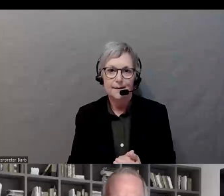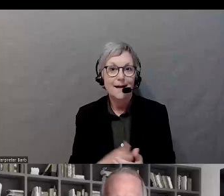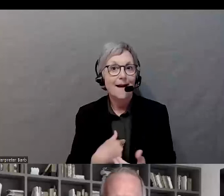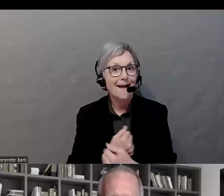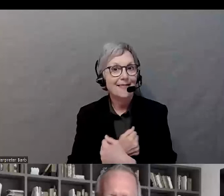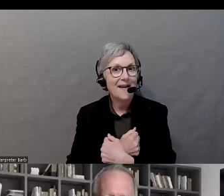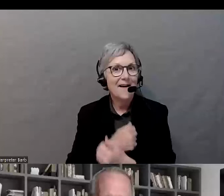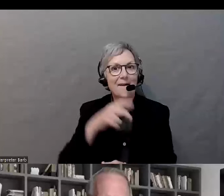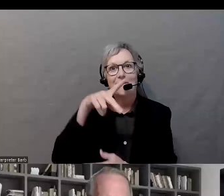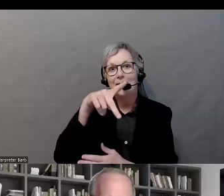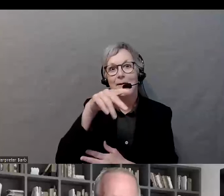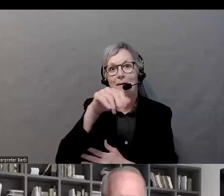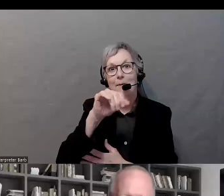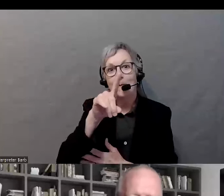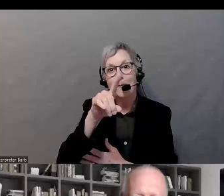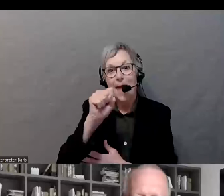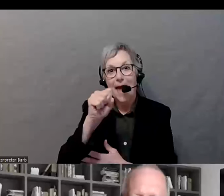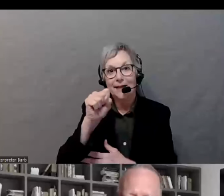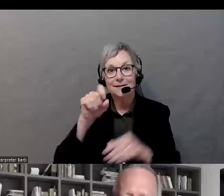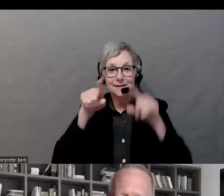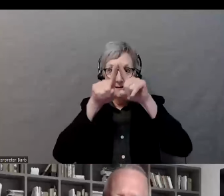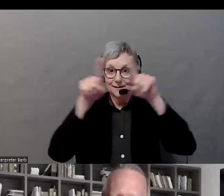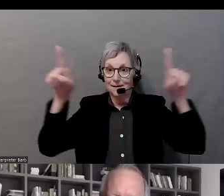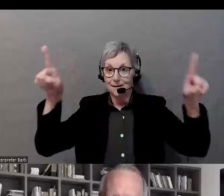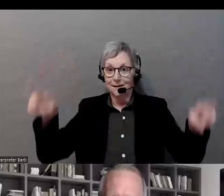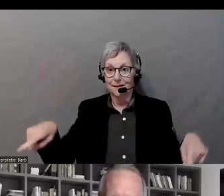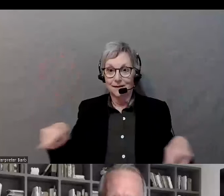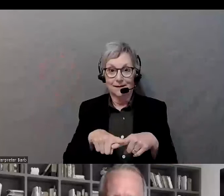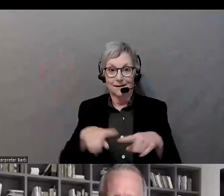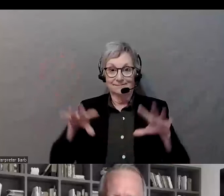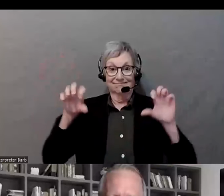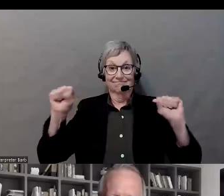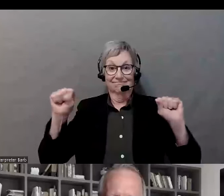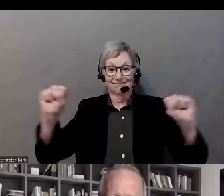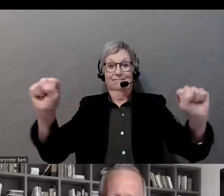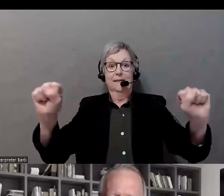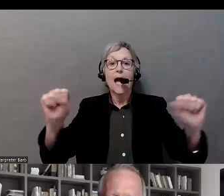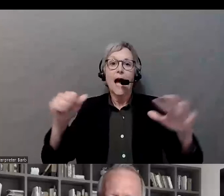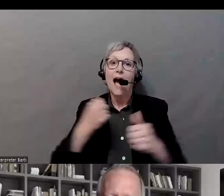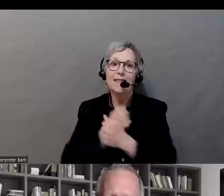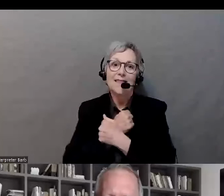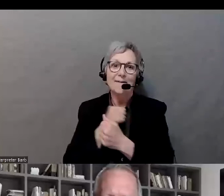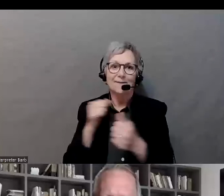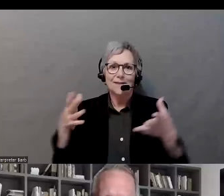I HAVE SEEN THIS IN CAMERA WHEN I HAVE WATCHED THE STAFF AT RI